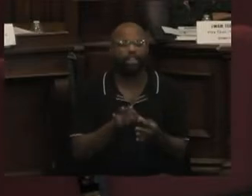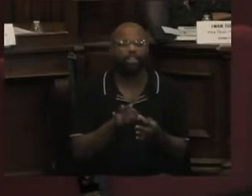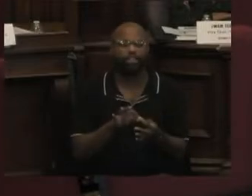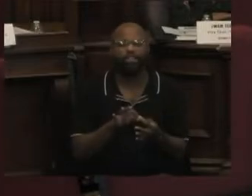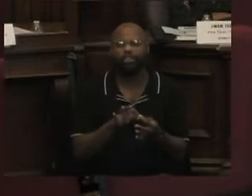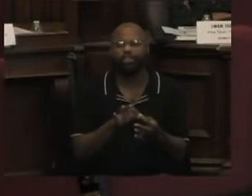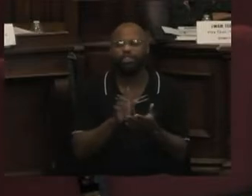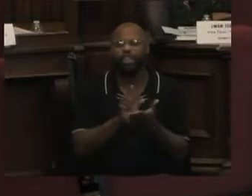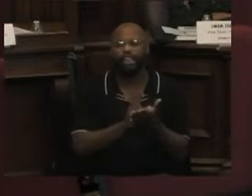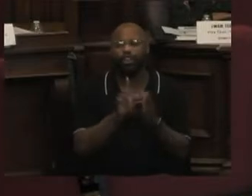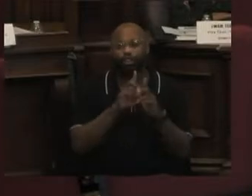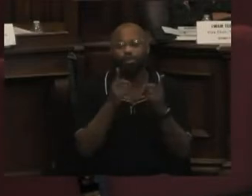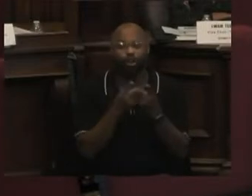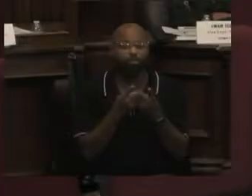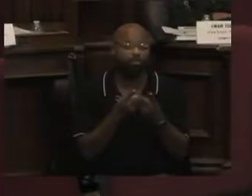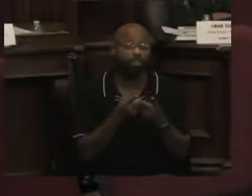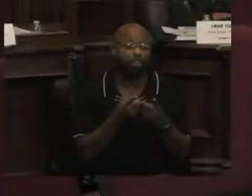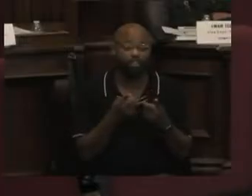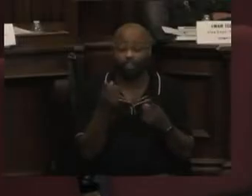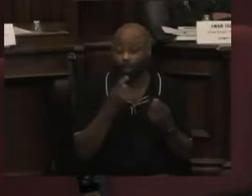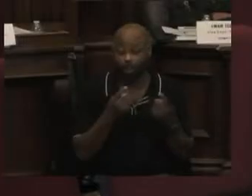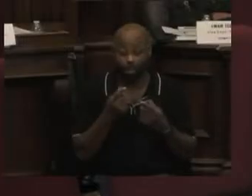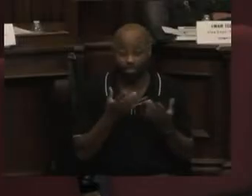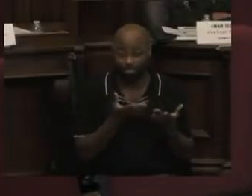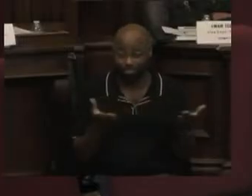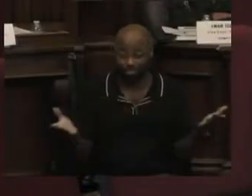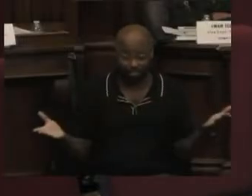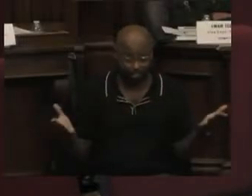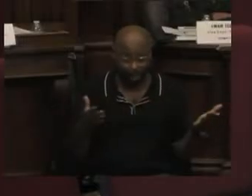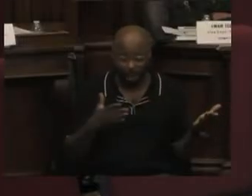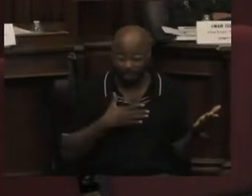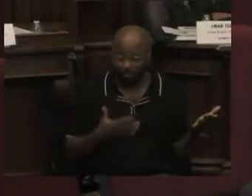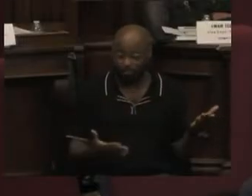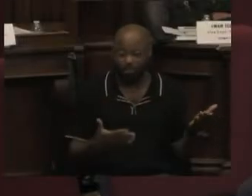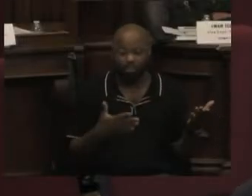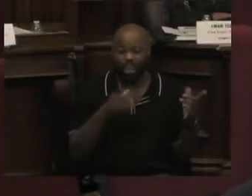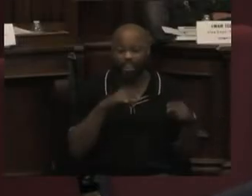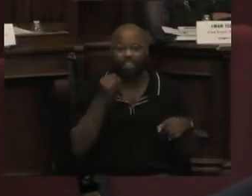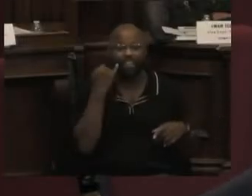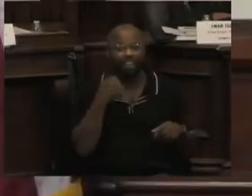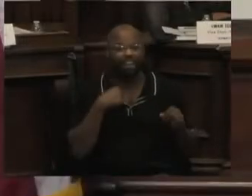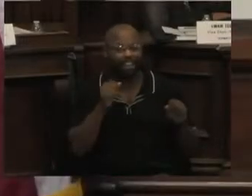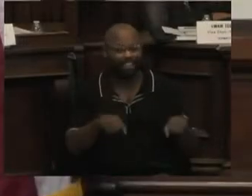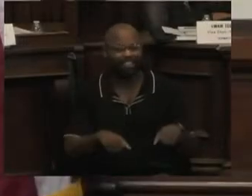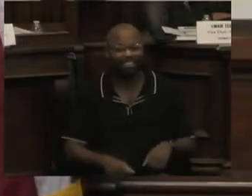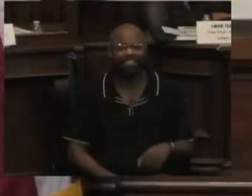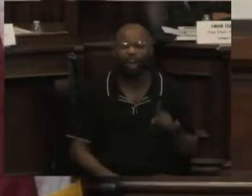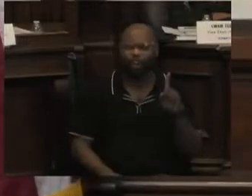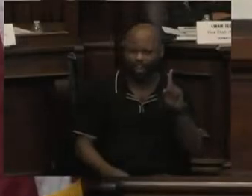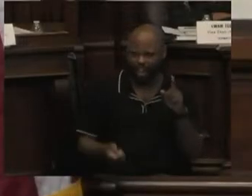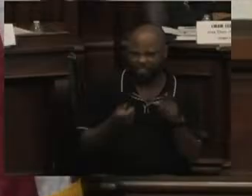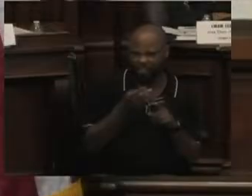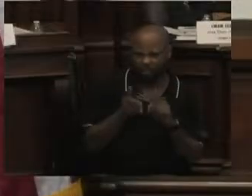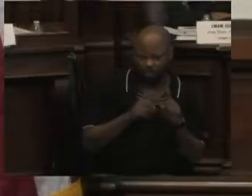that's where we stand now as far as our our legal department.